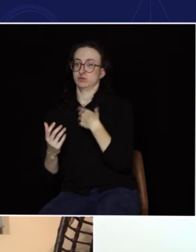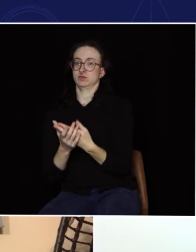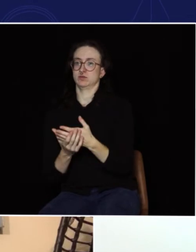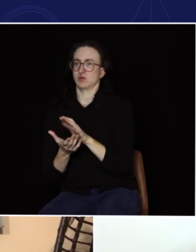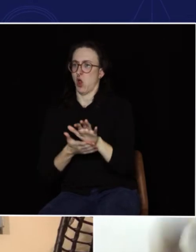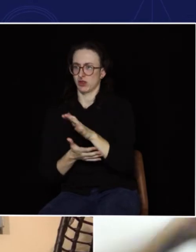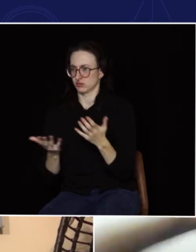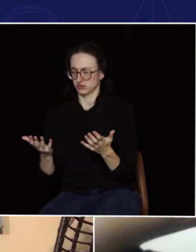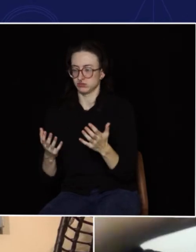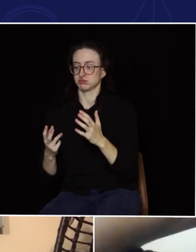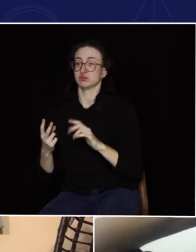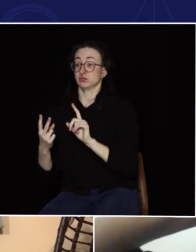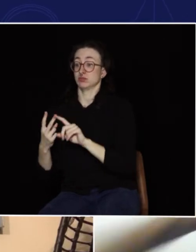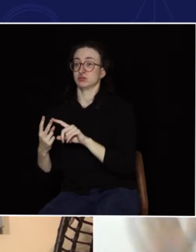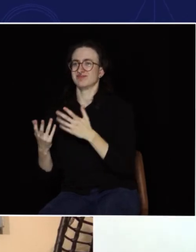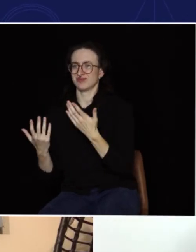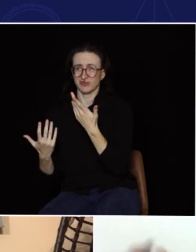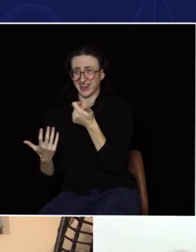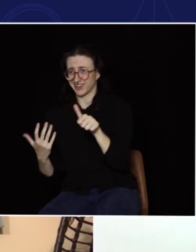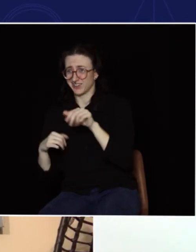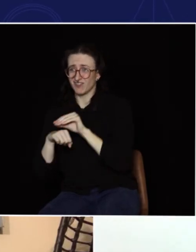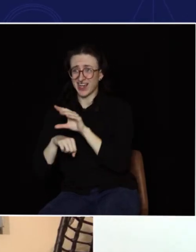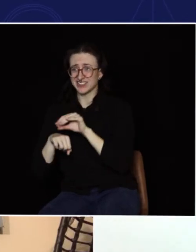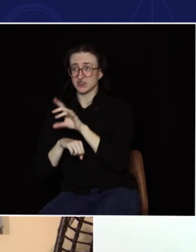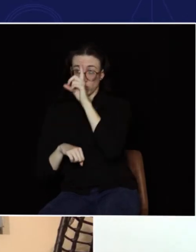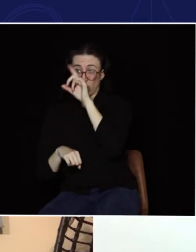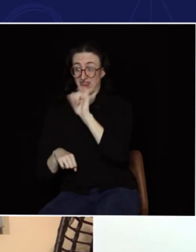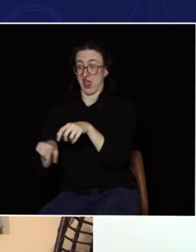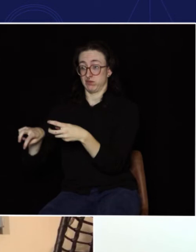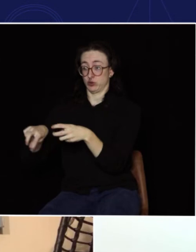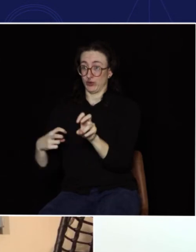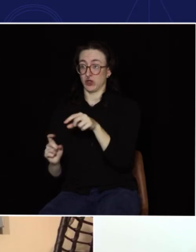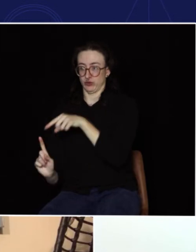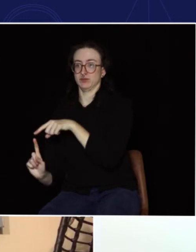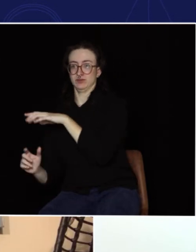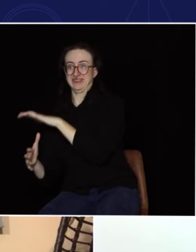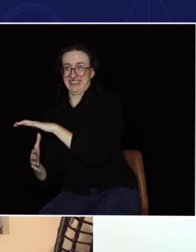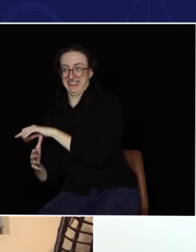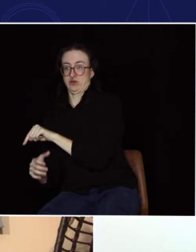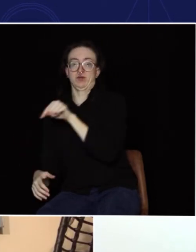Also, what’s your advice when you transition from senior year until college?